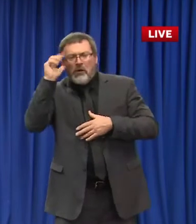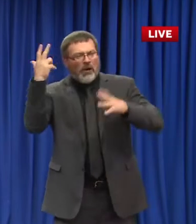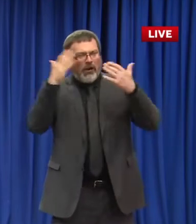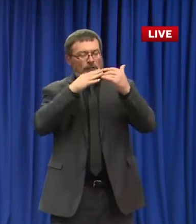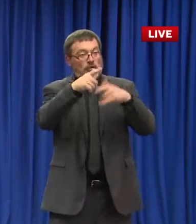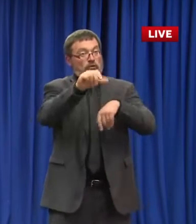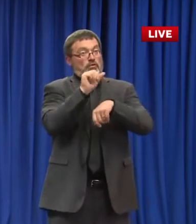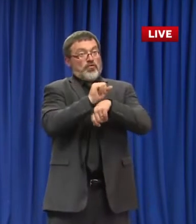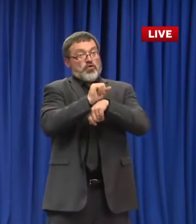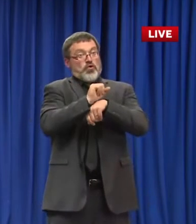HOPEFULLY COMING NEXT WEEK.